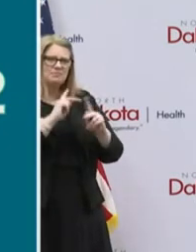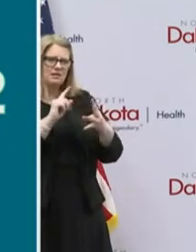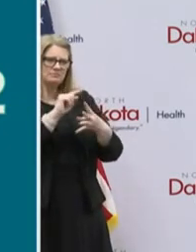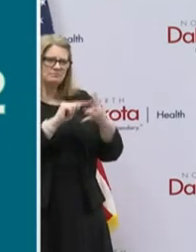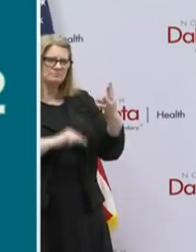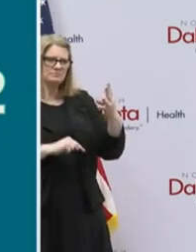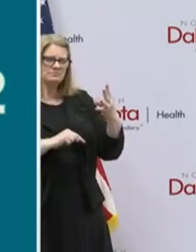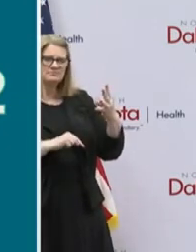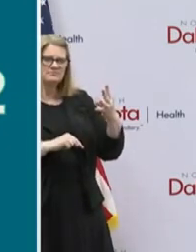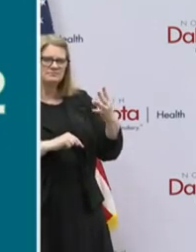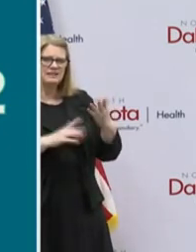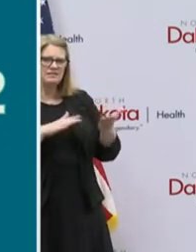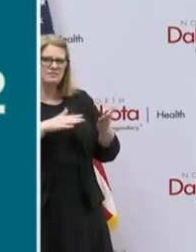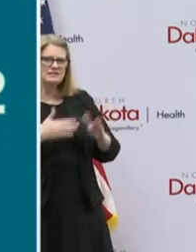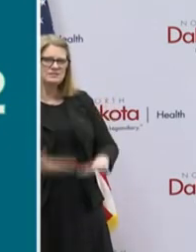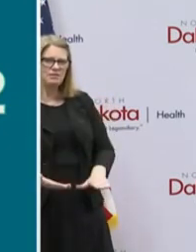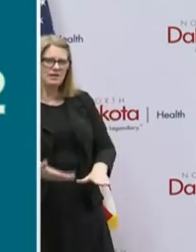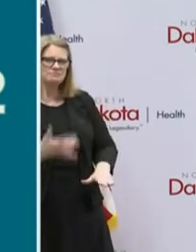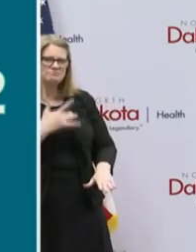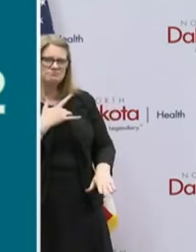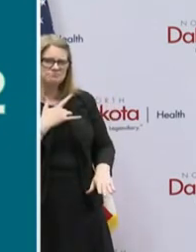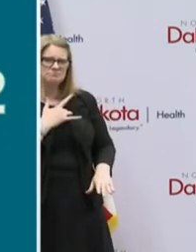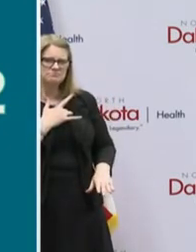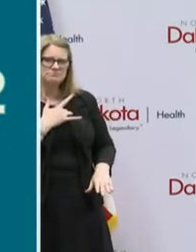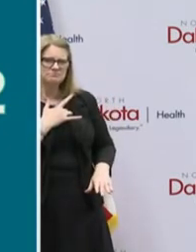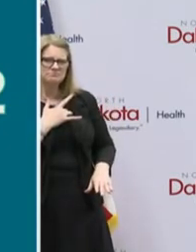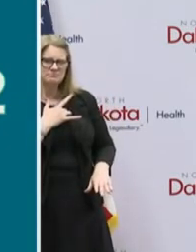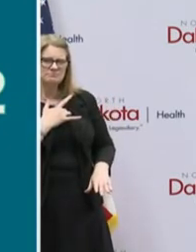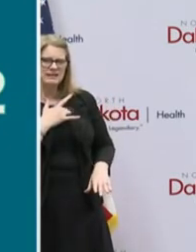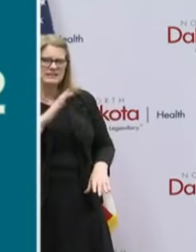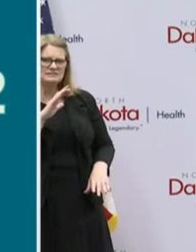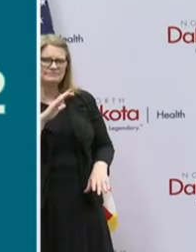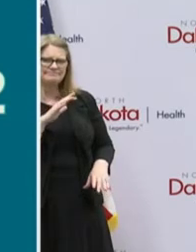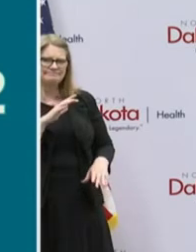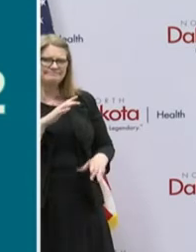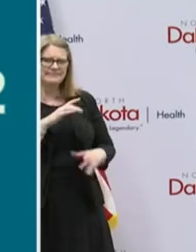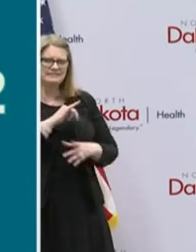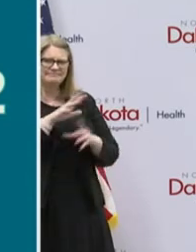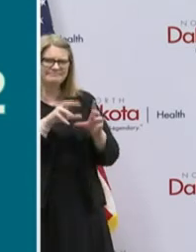THOSE FAMILIES AND THOSE LOVED ONES OF THESE INDIVIDUALS WHO